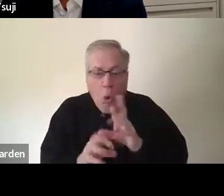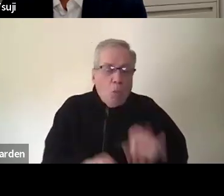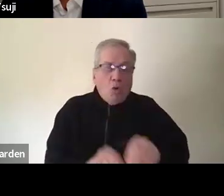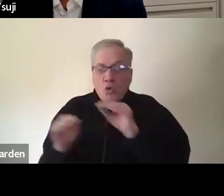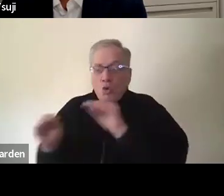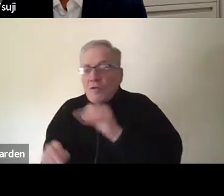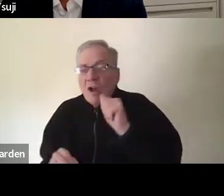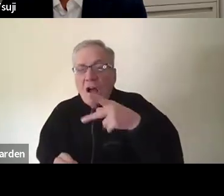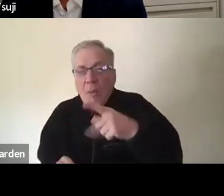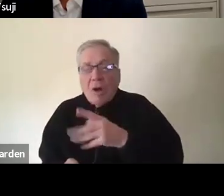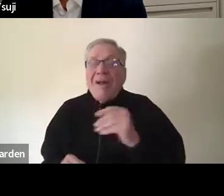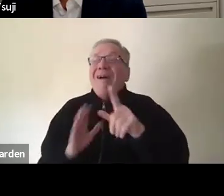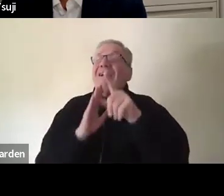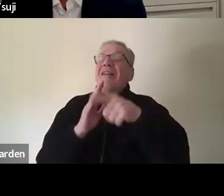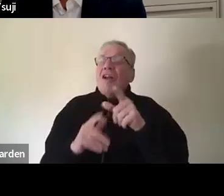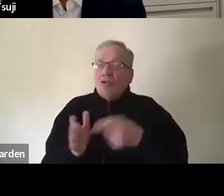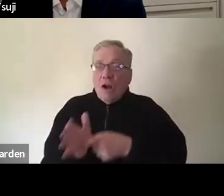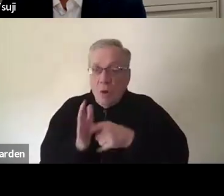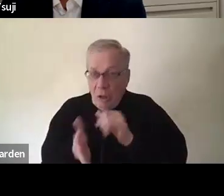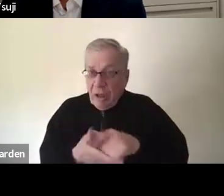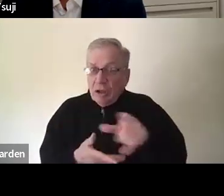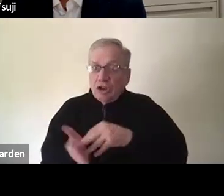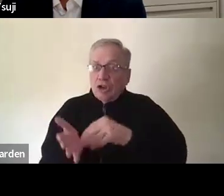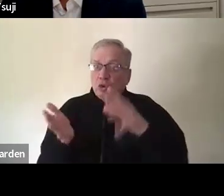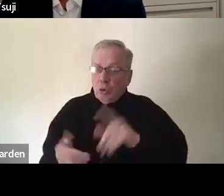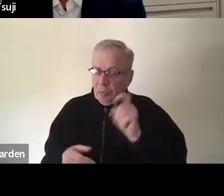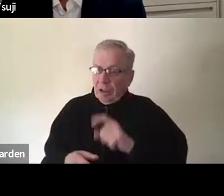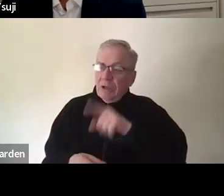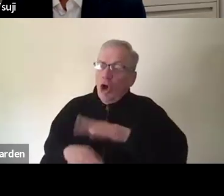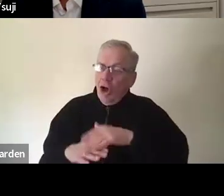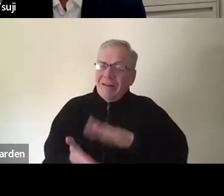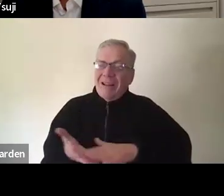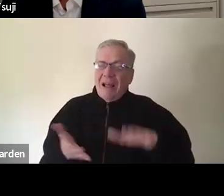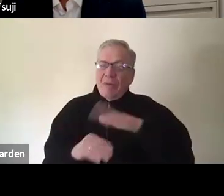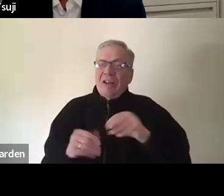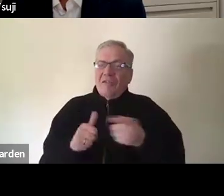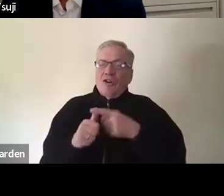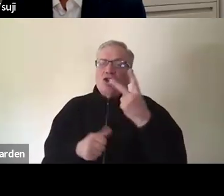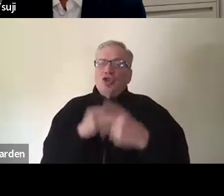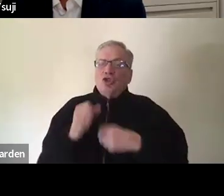We later required the students to live on campus for two years so that they have the separation